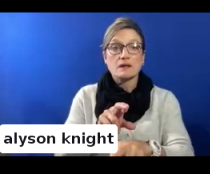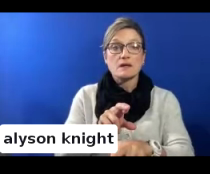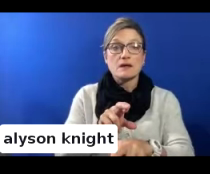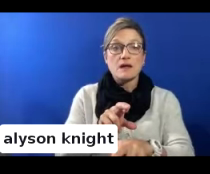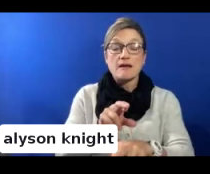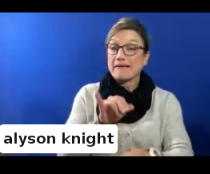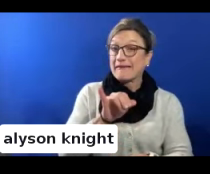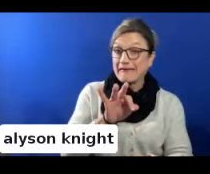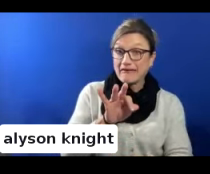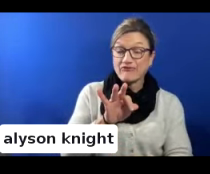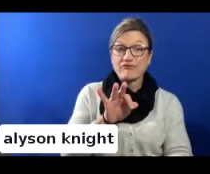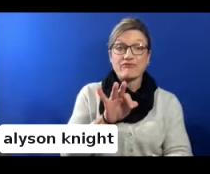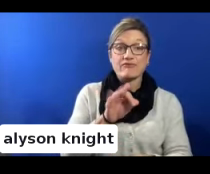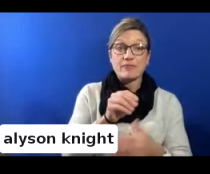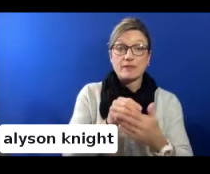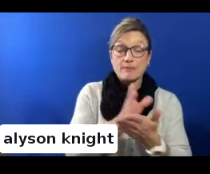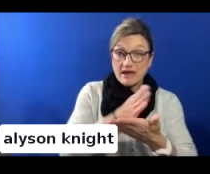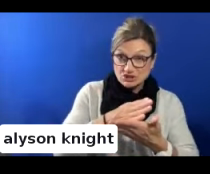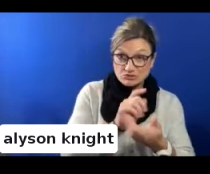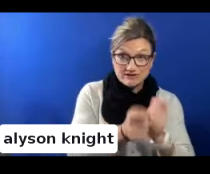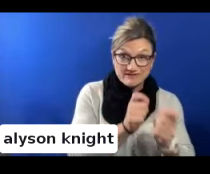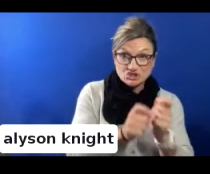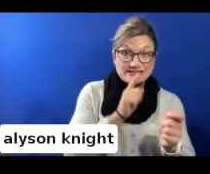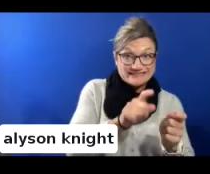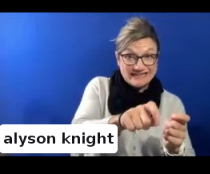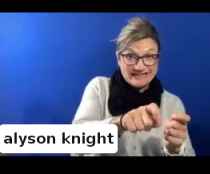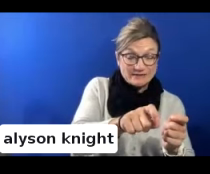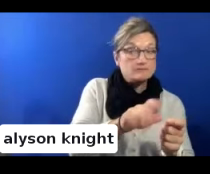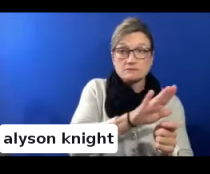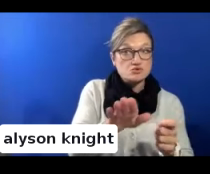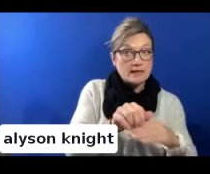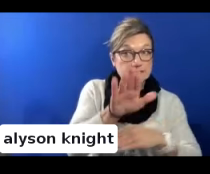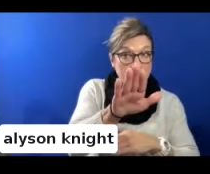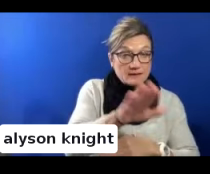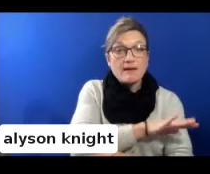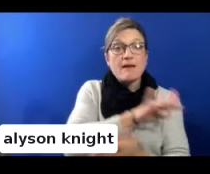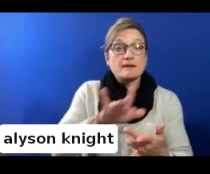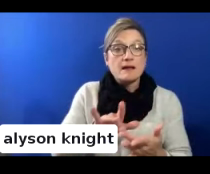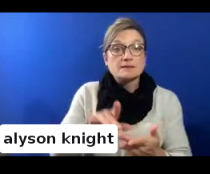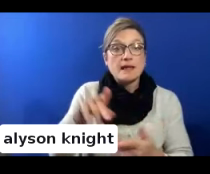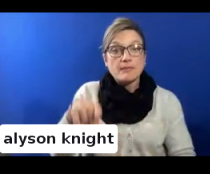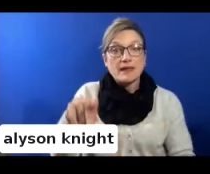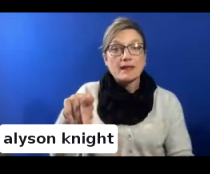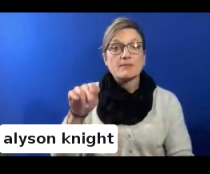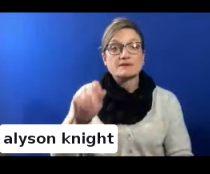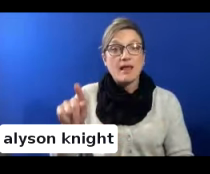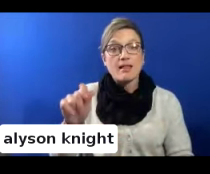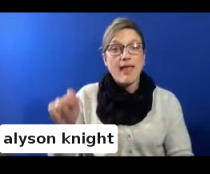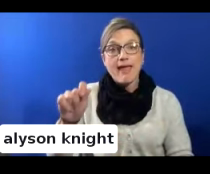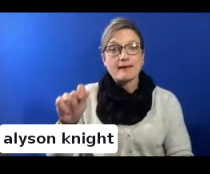If a budget revision is needed, contact Ppatel@reeve.org, and then please